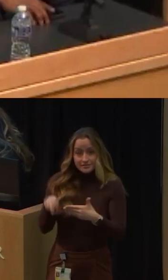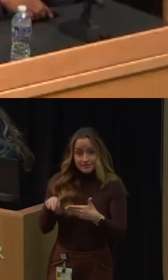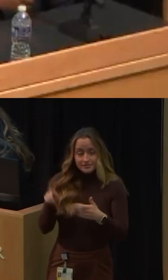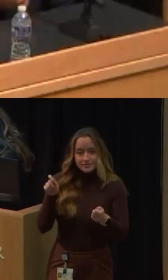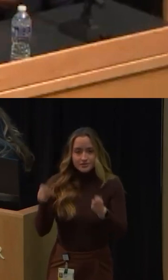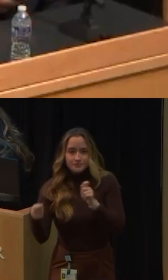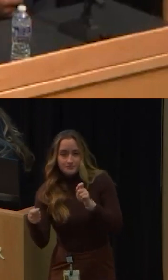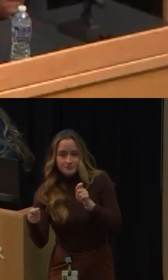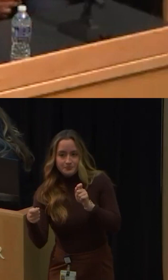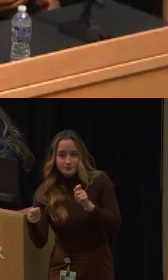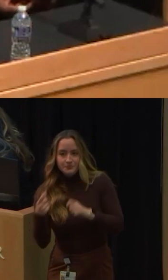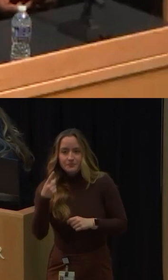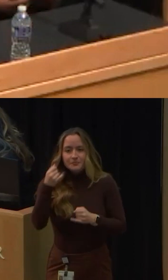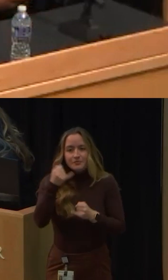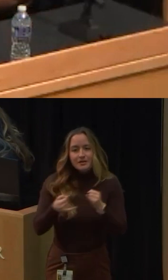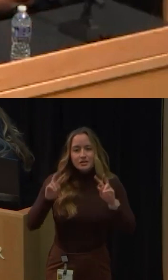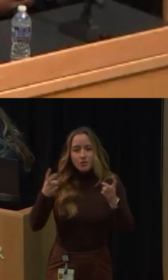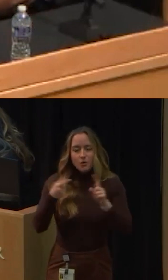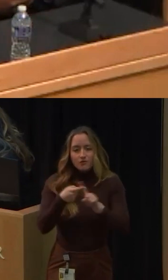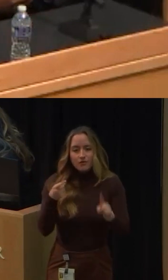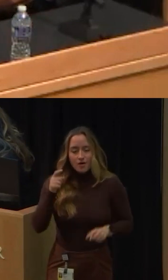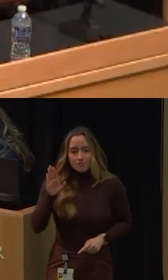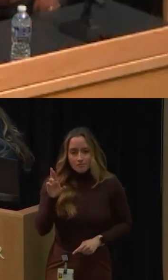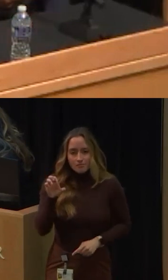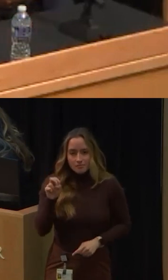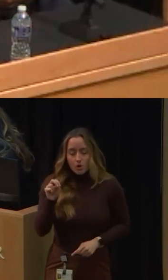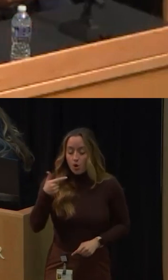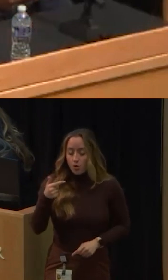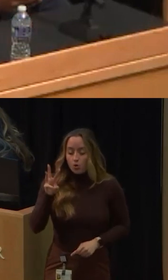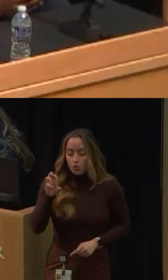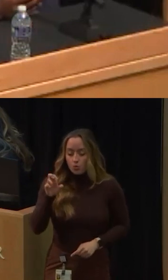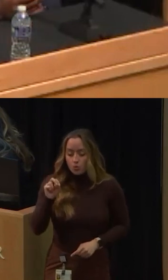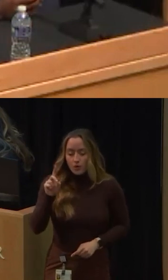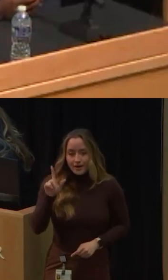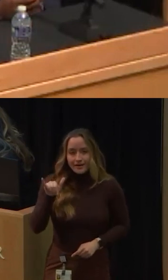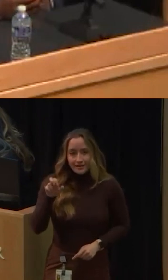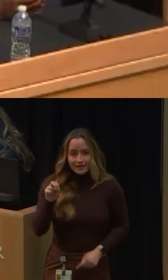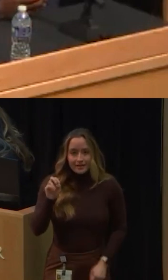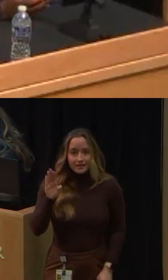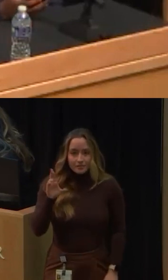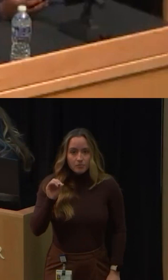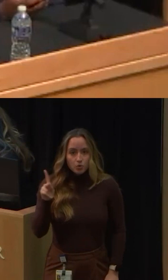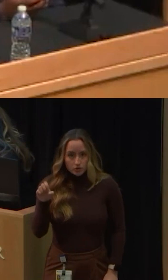I wanna leave you one last quote from Gwendolyn Brooks, and it's one that really impacted me.